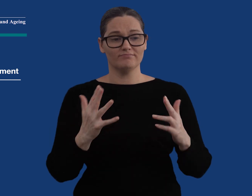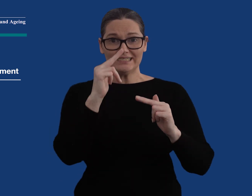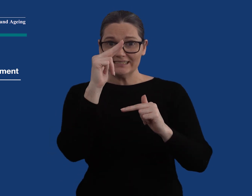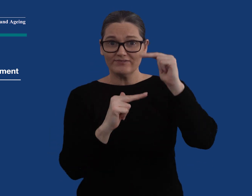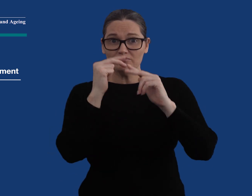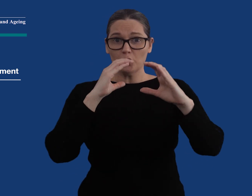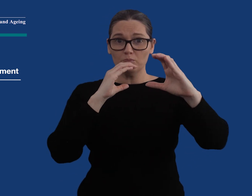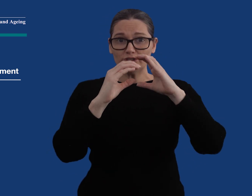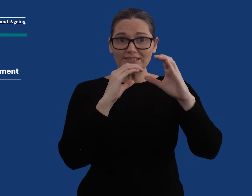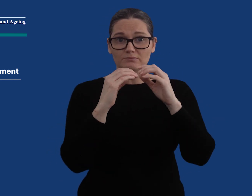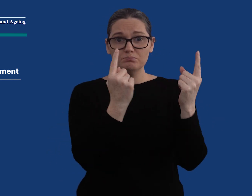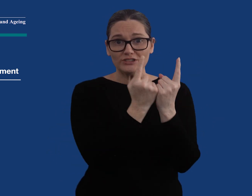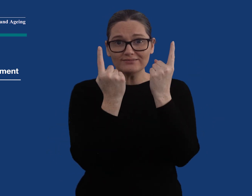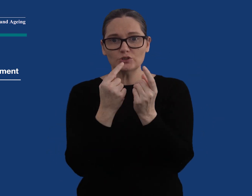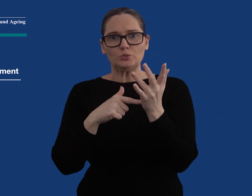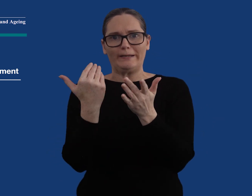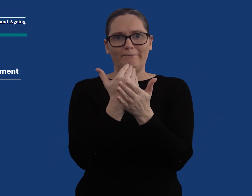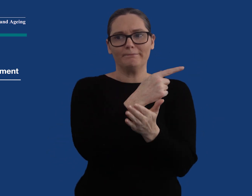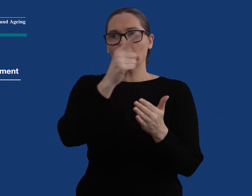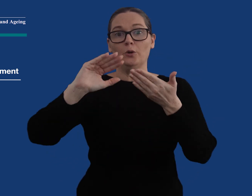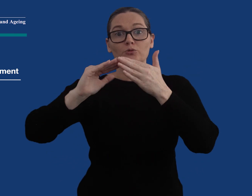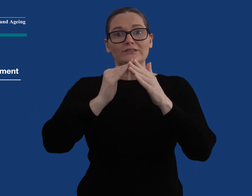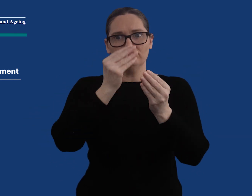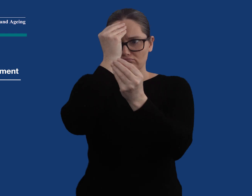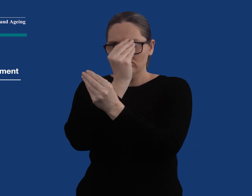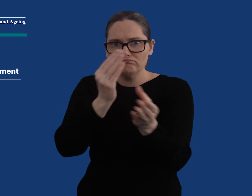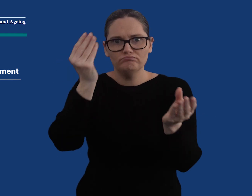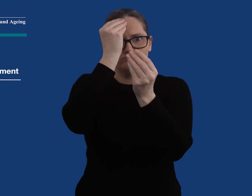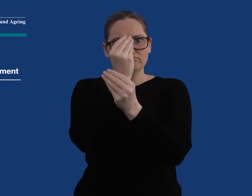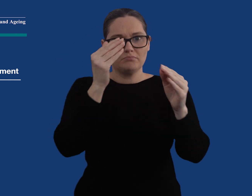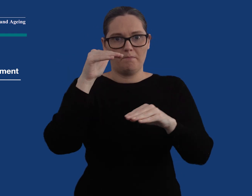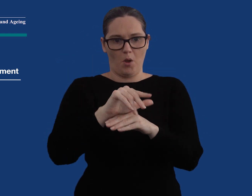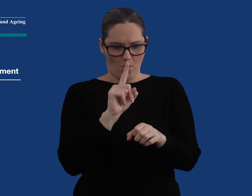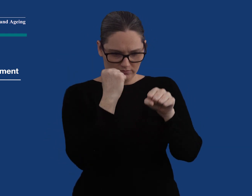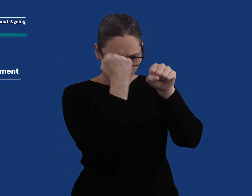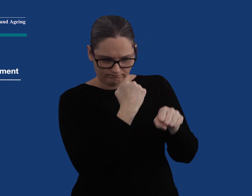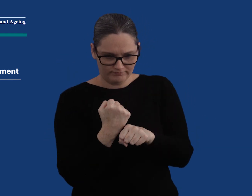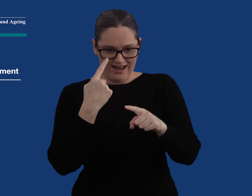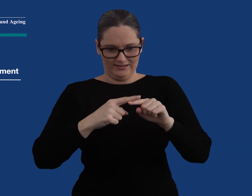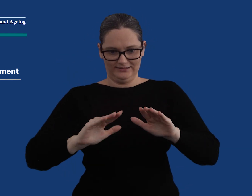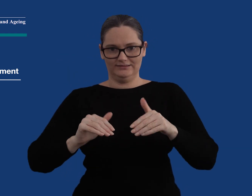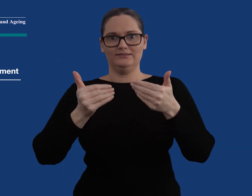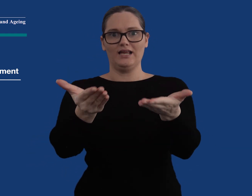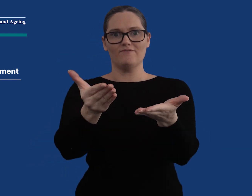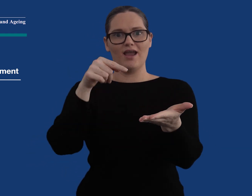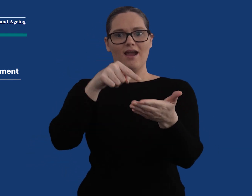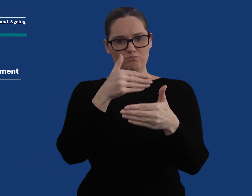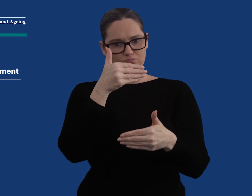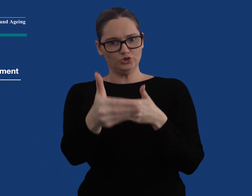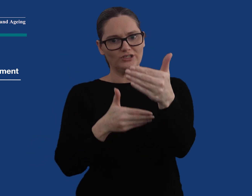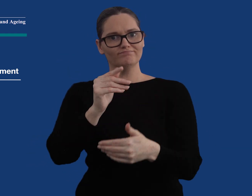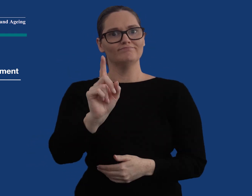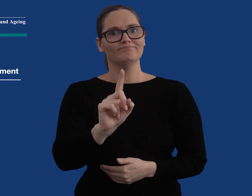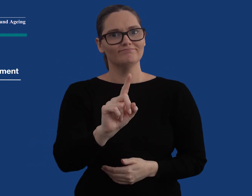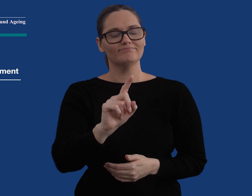• developing communication products to keep the community informed of design and delivery progress.